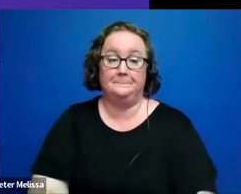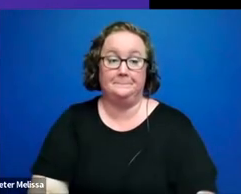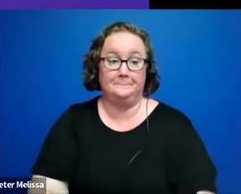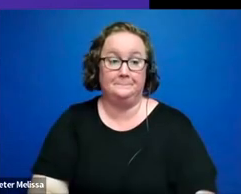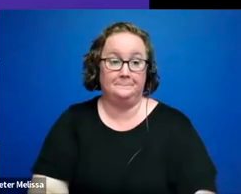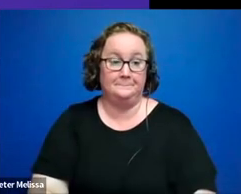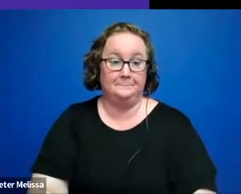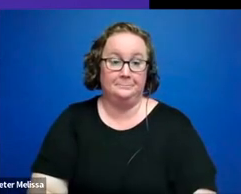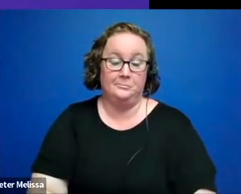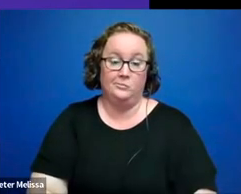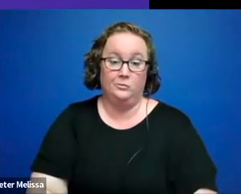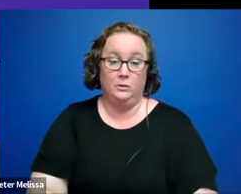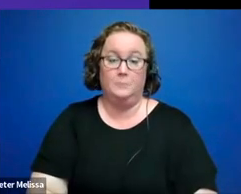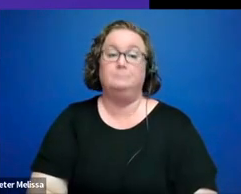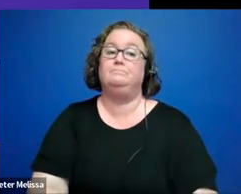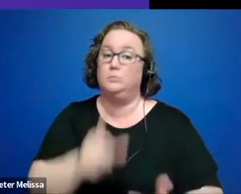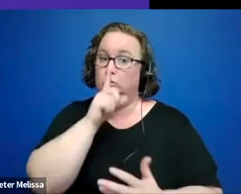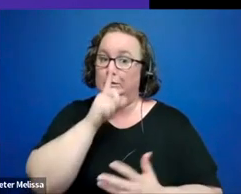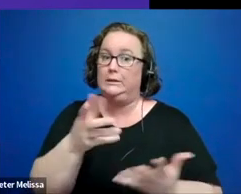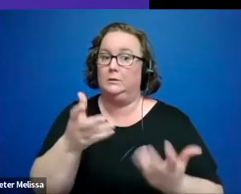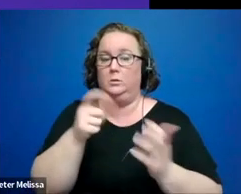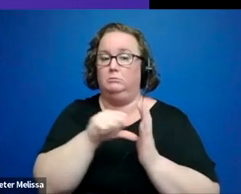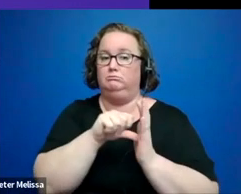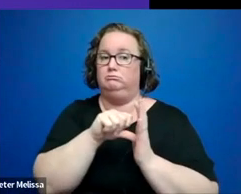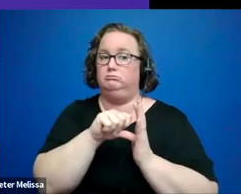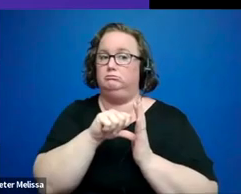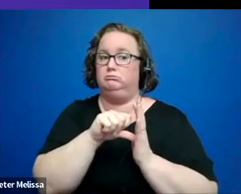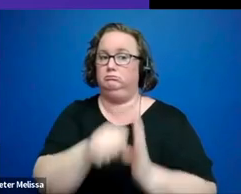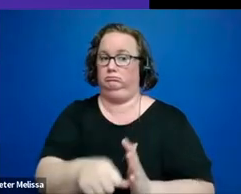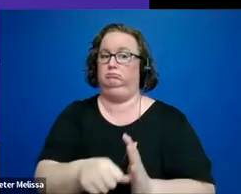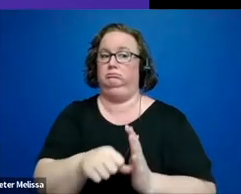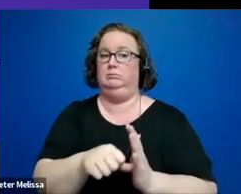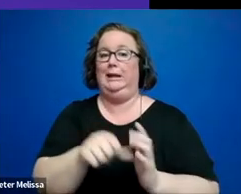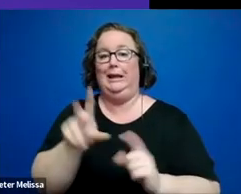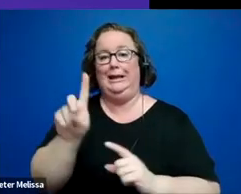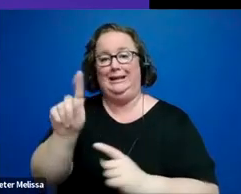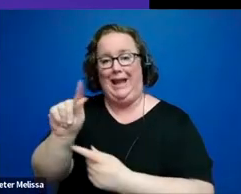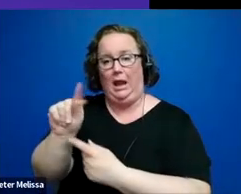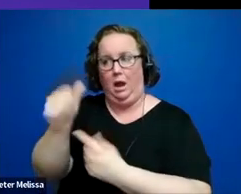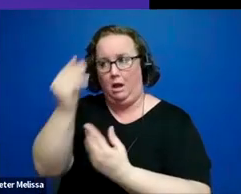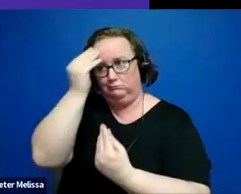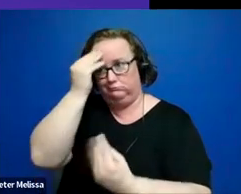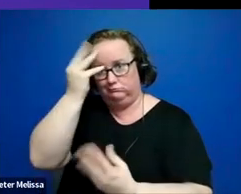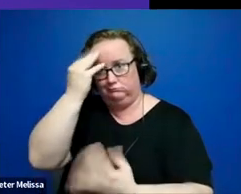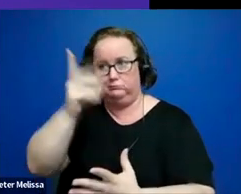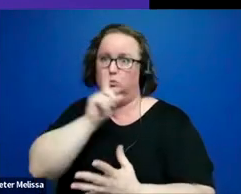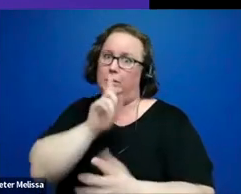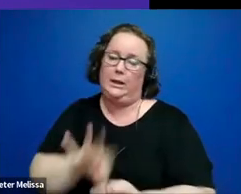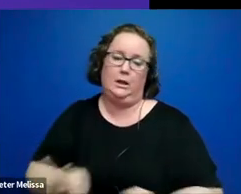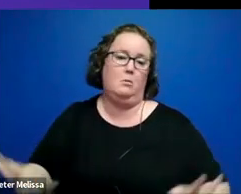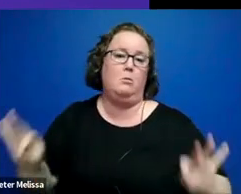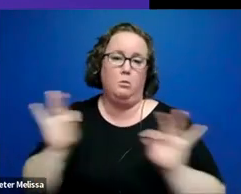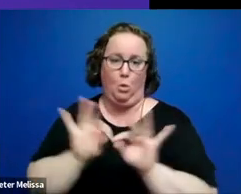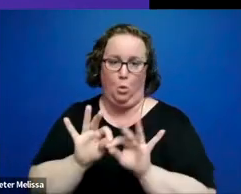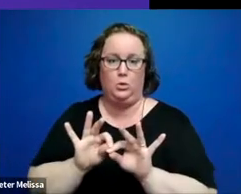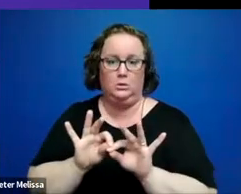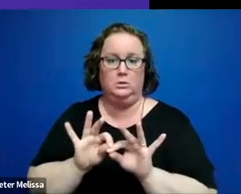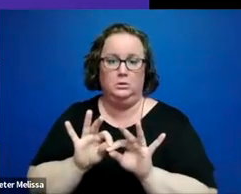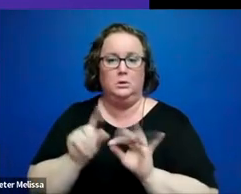So, I want to emphasize that, you know, data is an important tool that advocates,